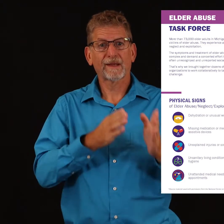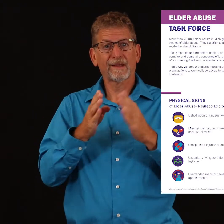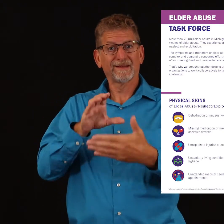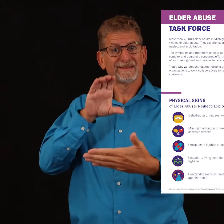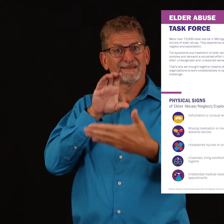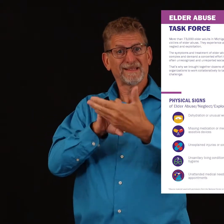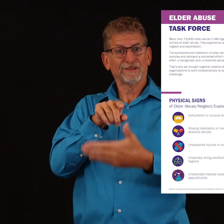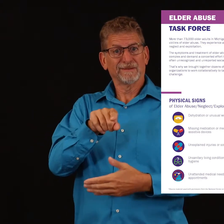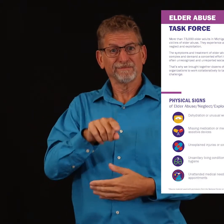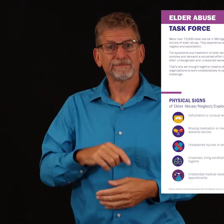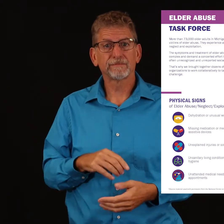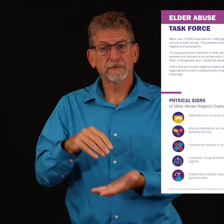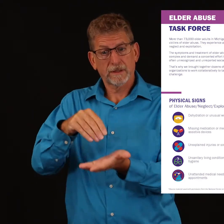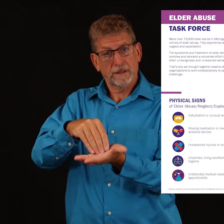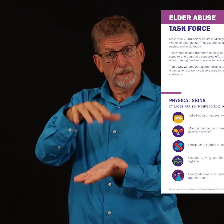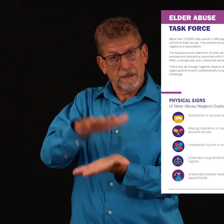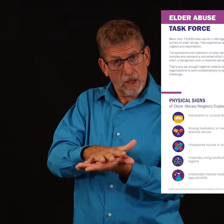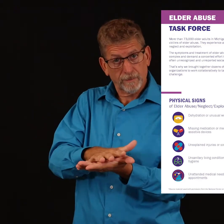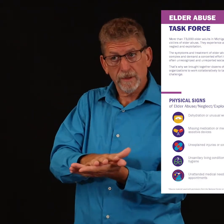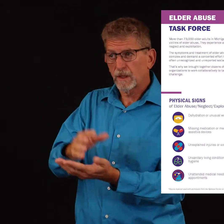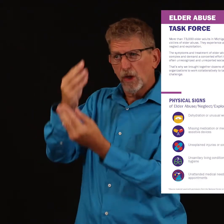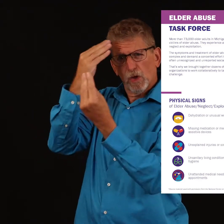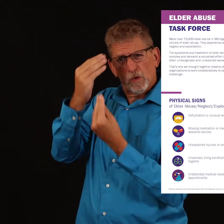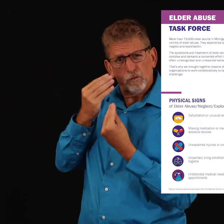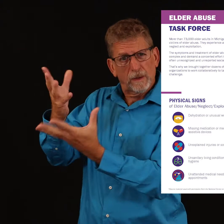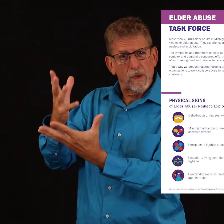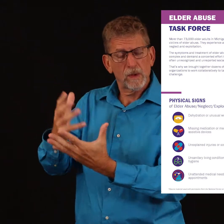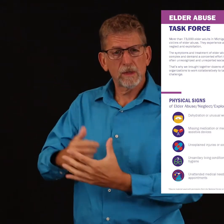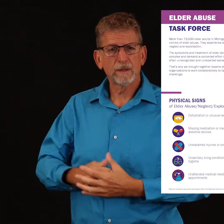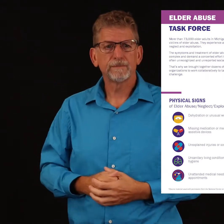[Next Section] Document and Report It